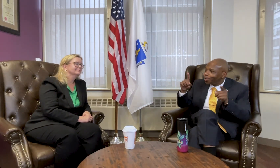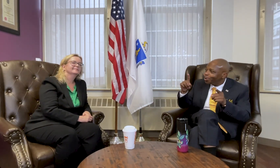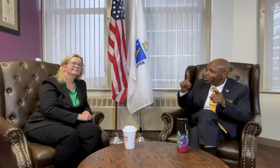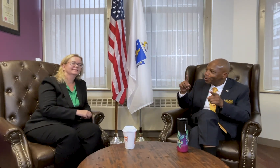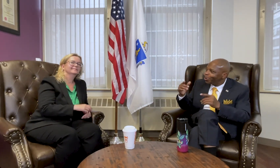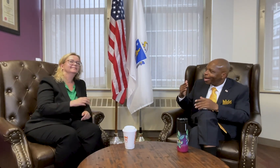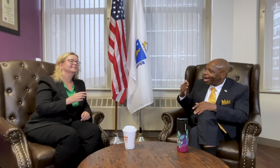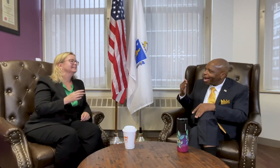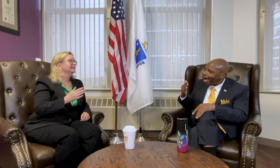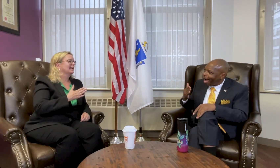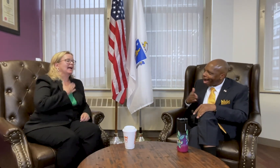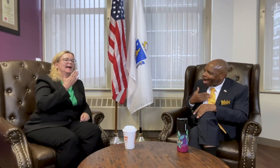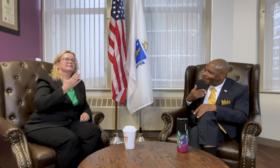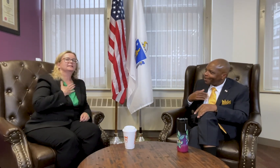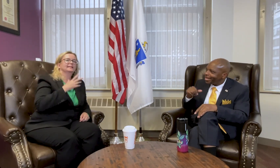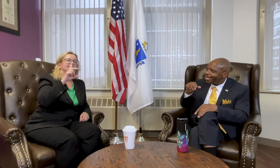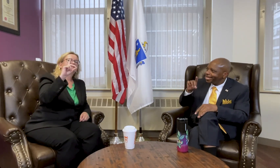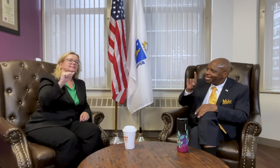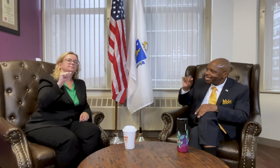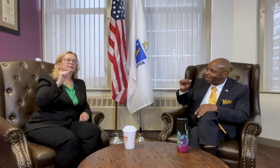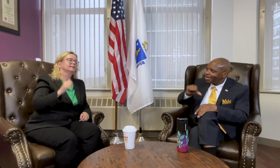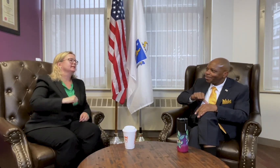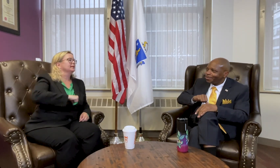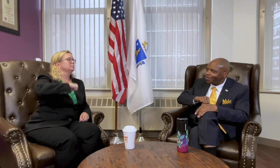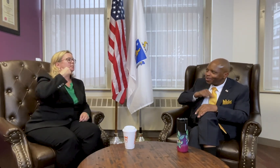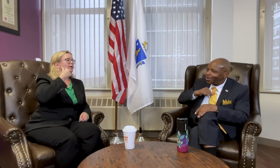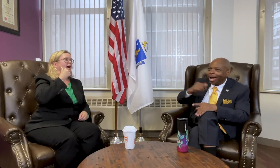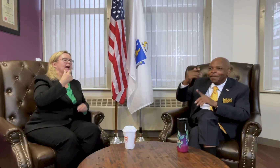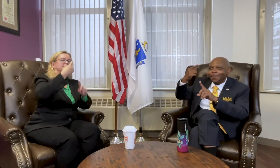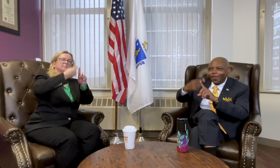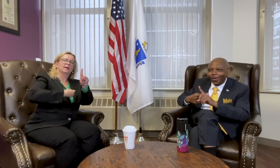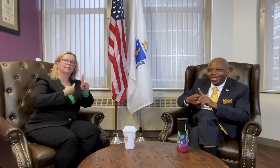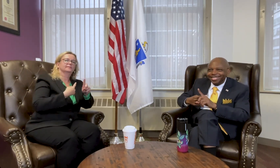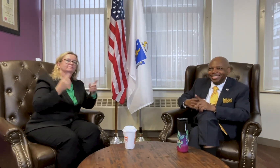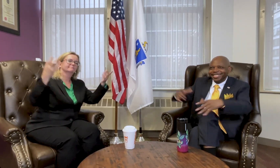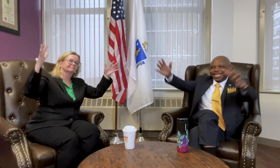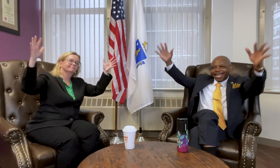[BOTH] HAPPY DISABILITY PRIDE MONTH!!!! [Excitement]